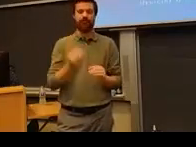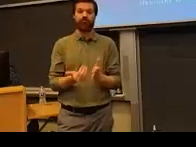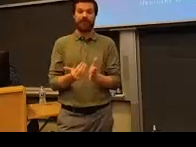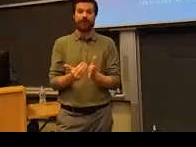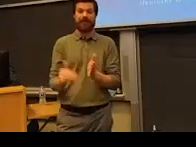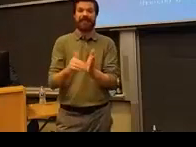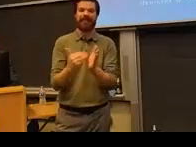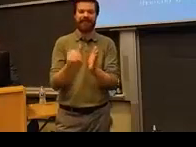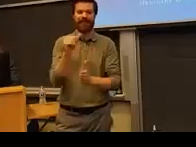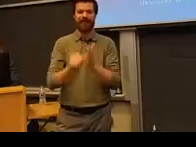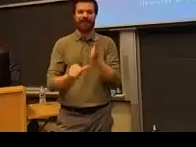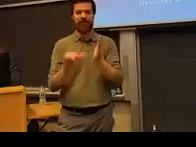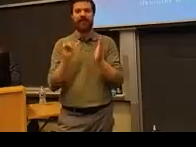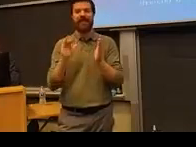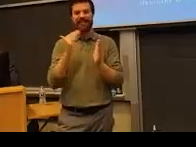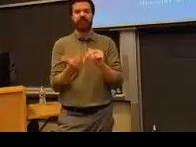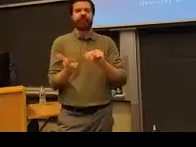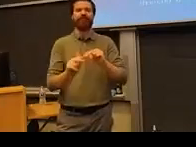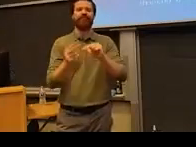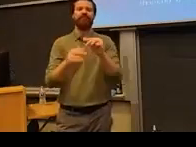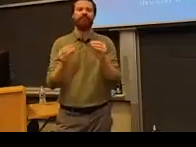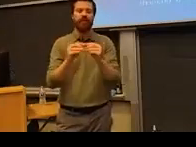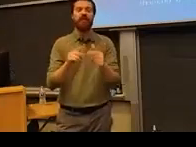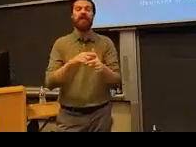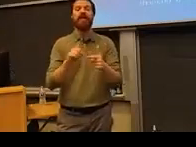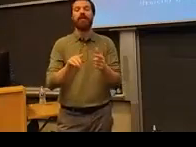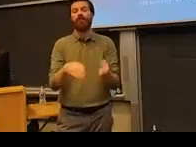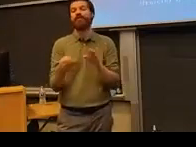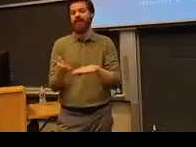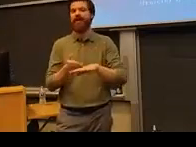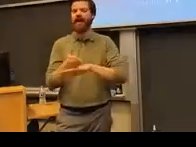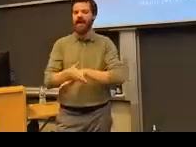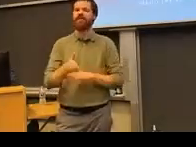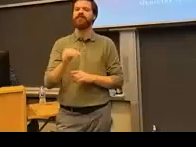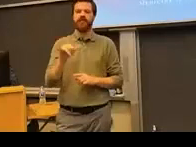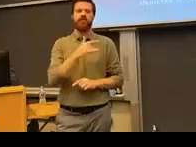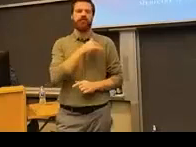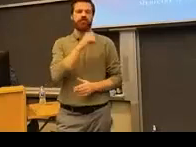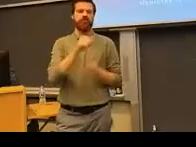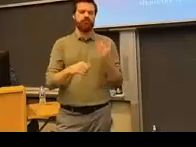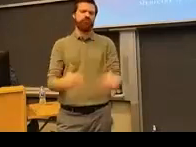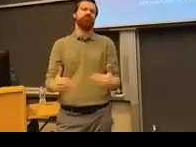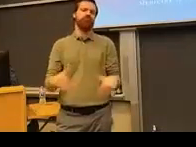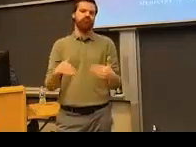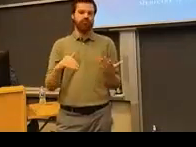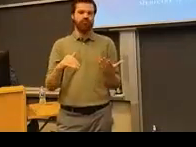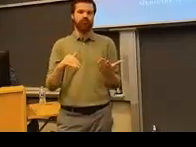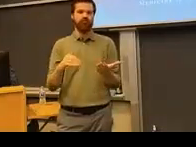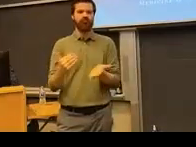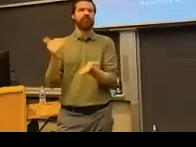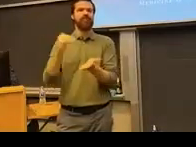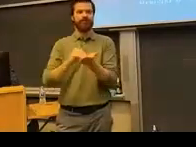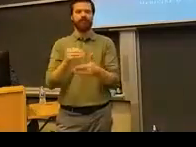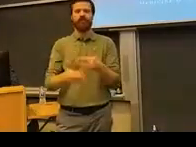time and mortality after after uh heart surgeries especially the repeat uh procedures is extremely